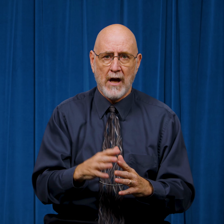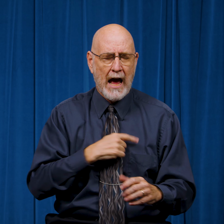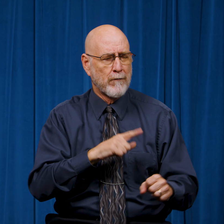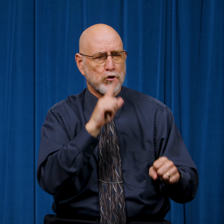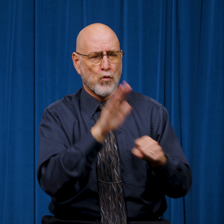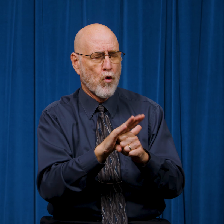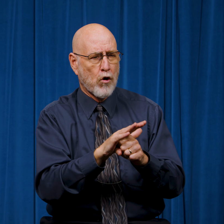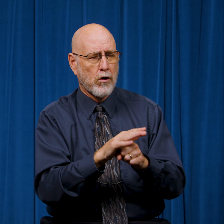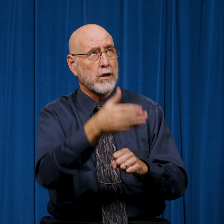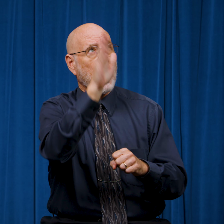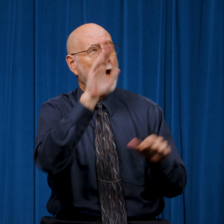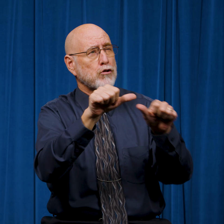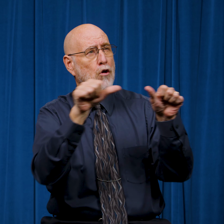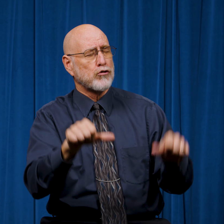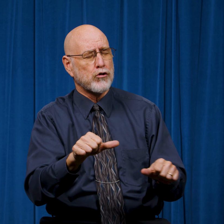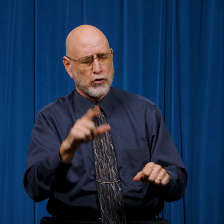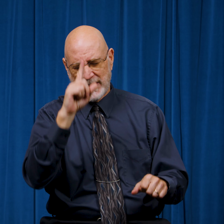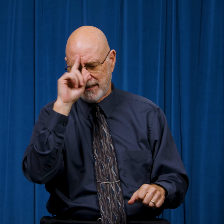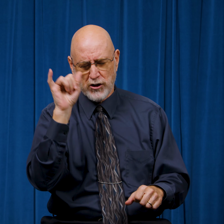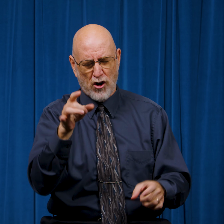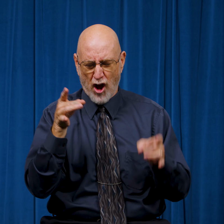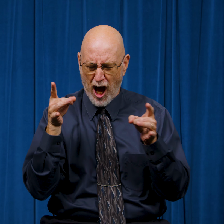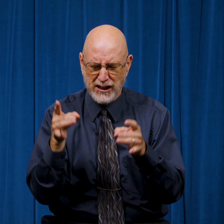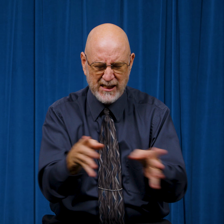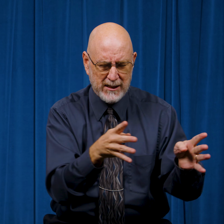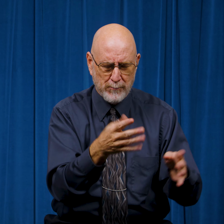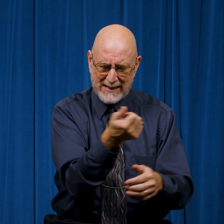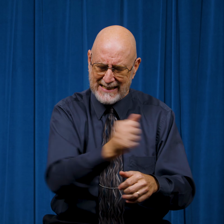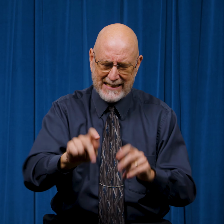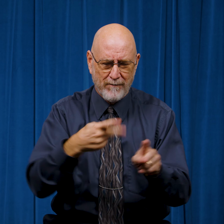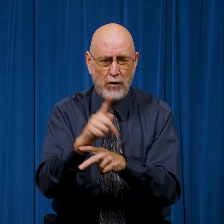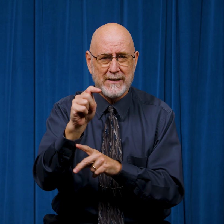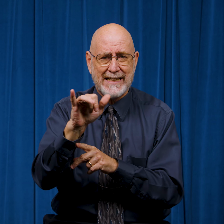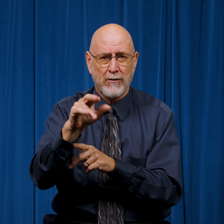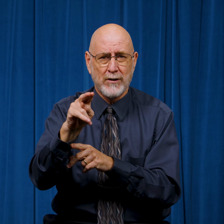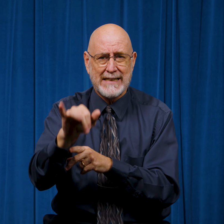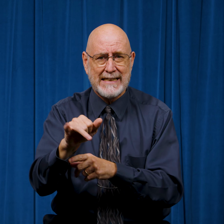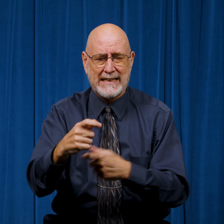eternal hostility against every form of tyranny over the mind of man."